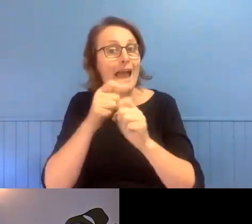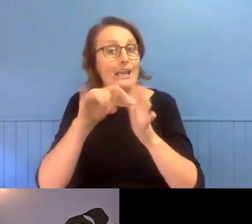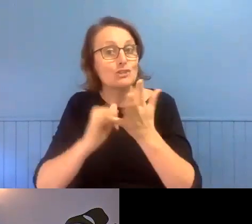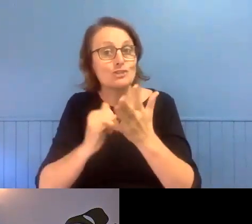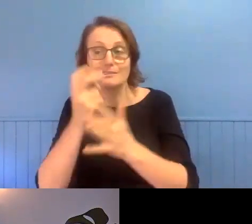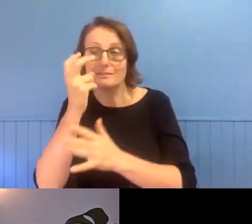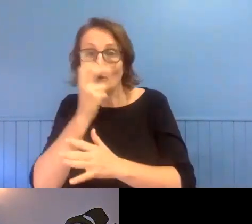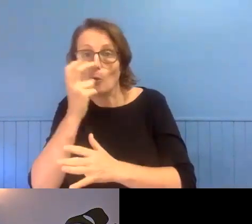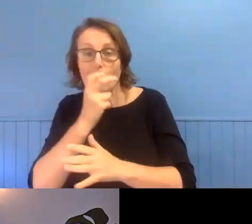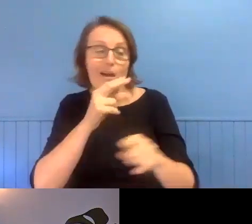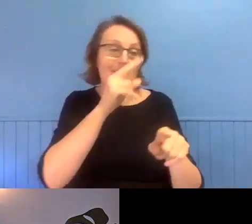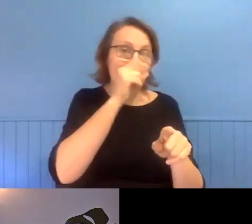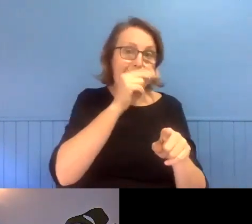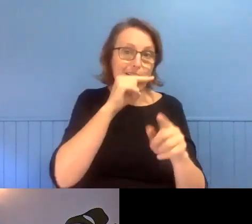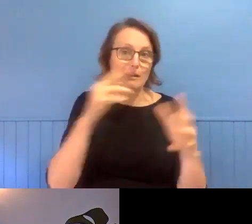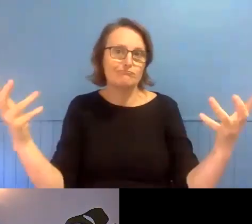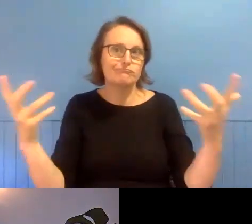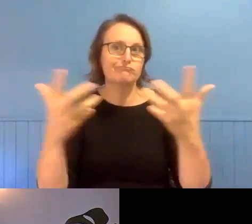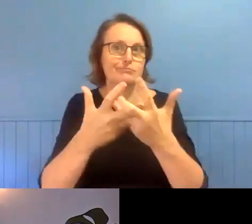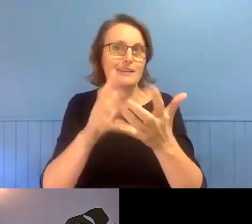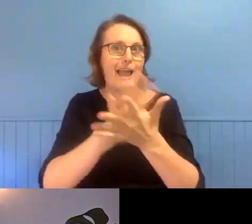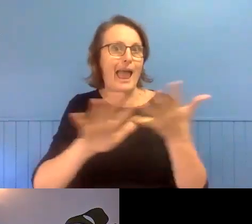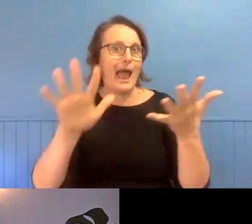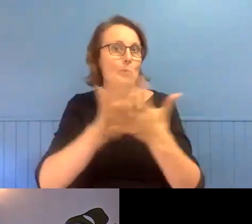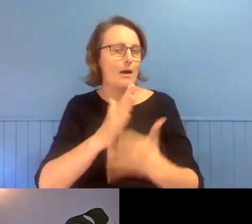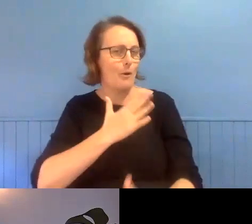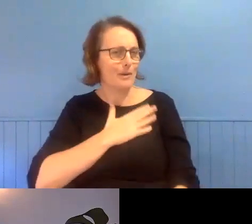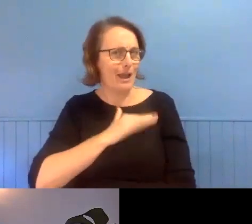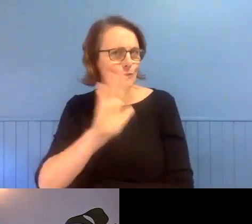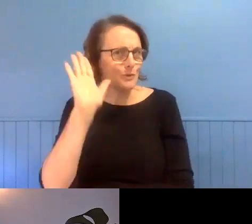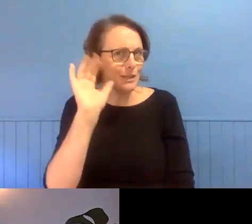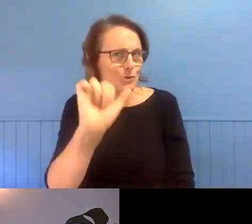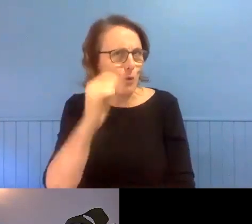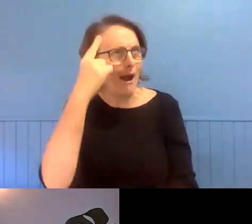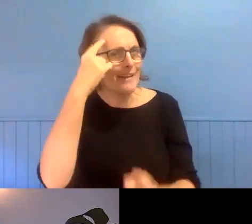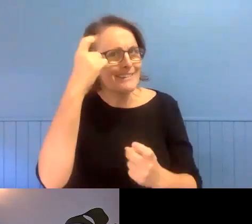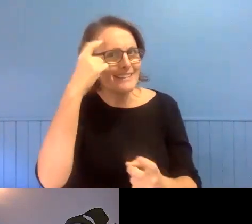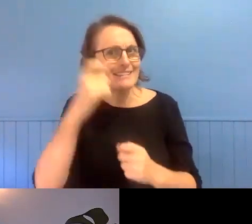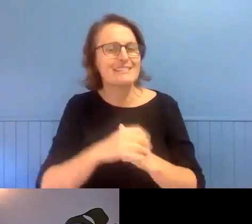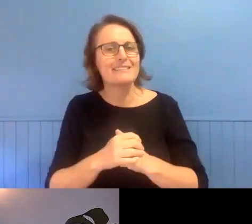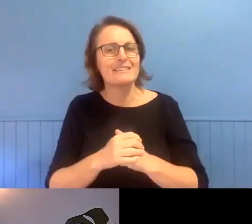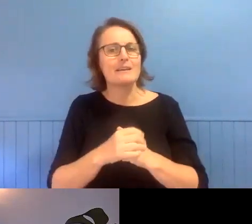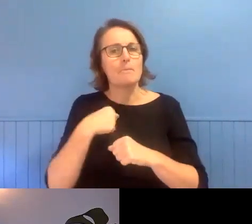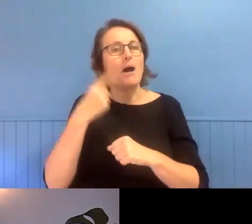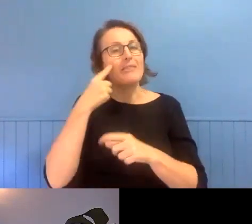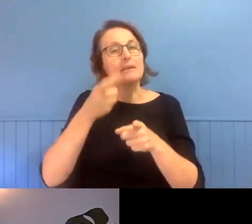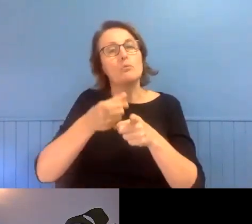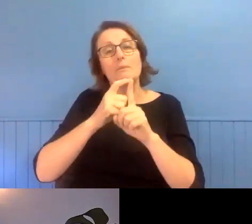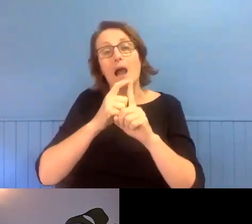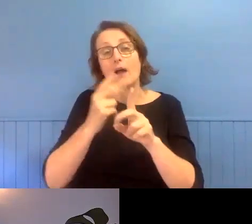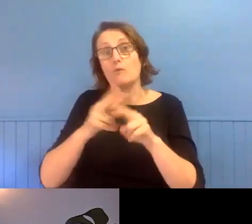share. Yeah. I'd say it might be hard to do both at once. And